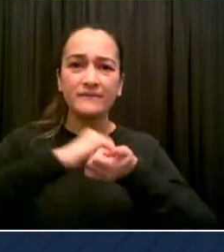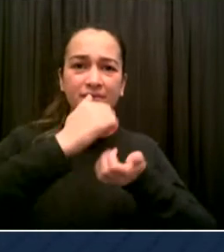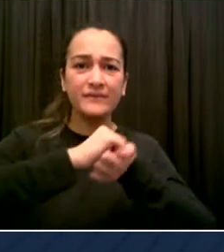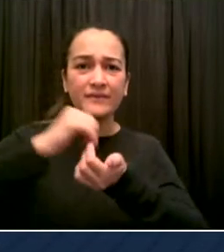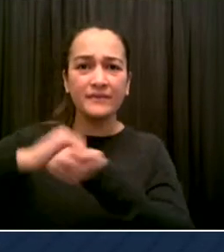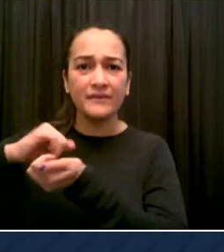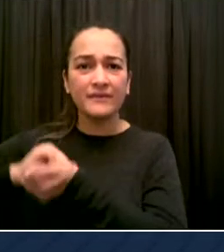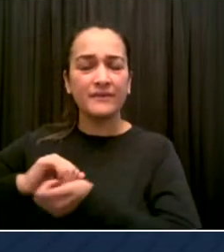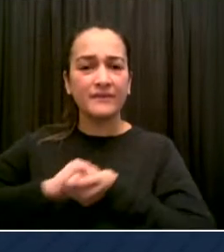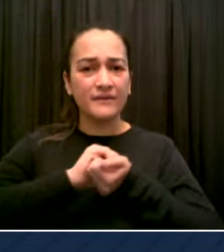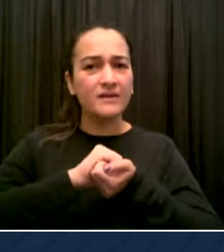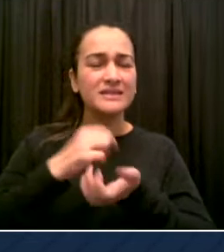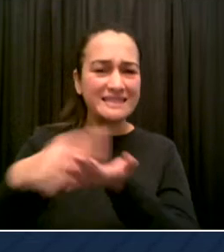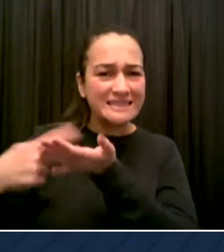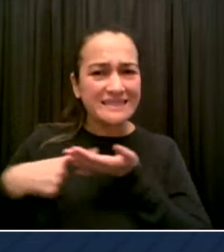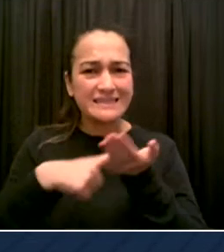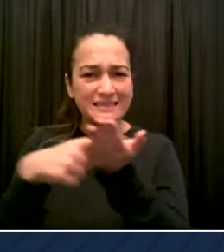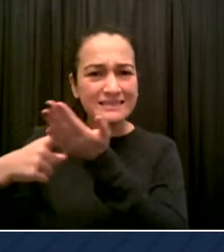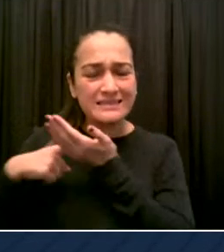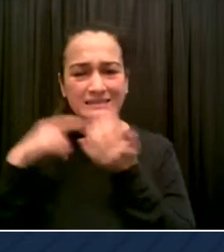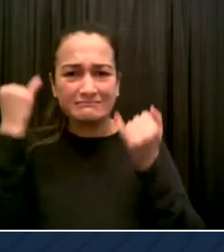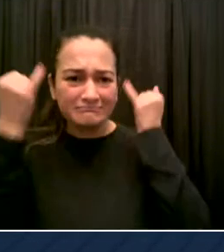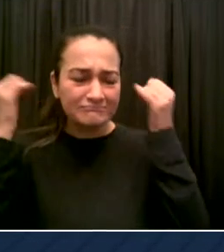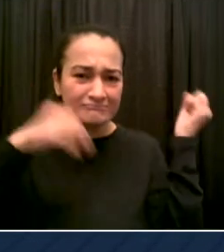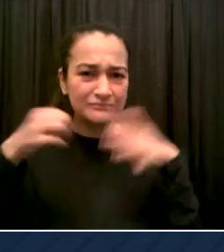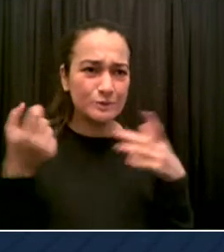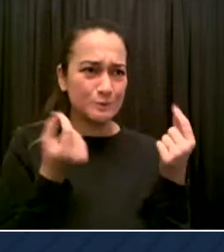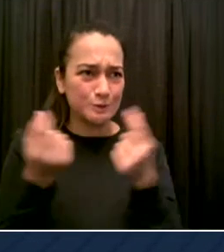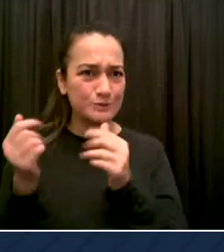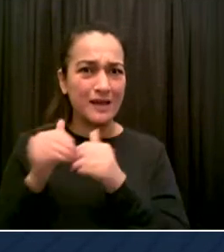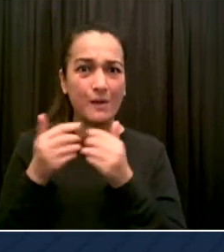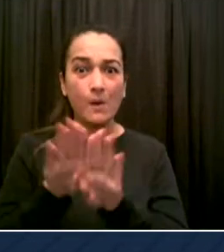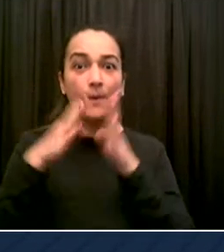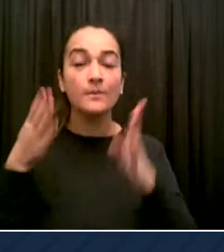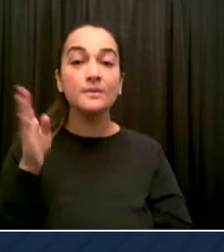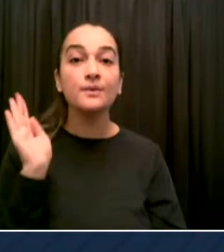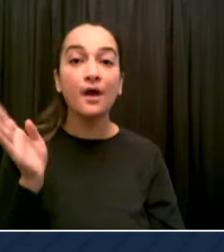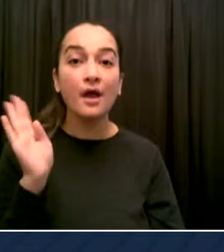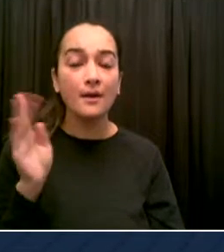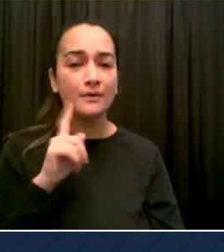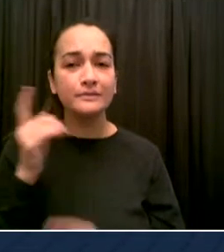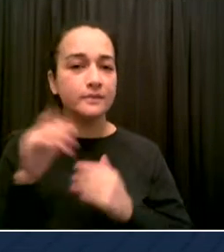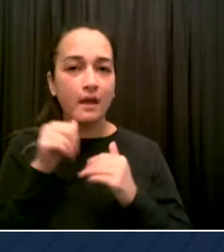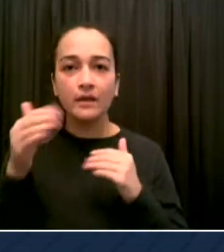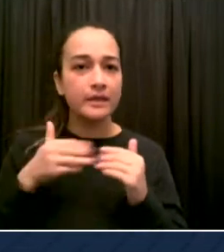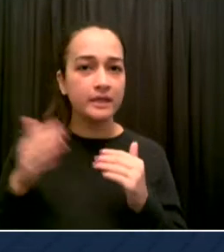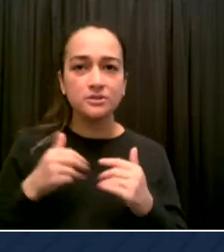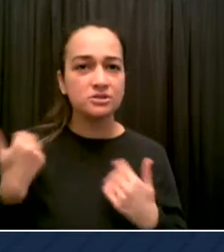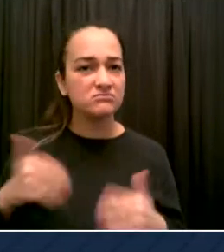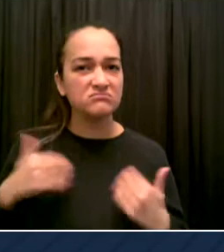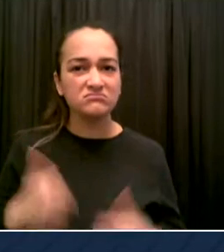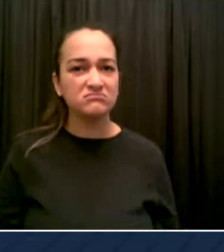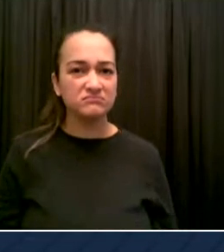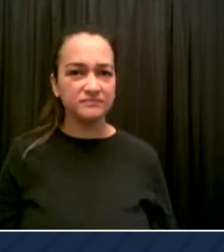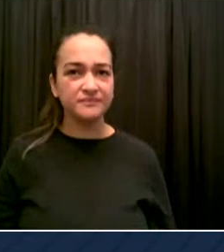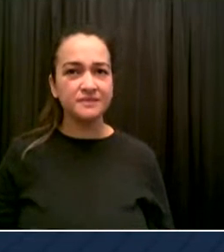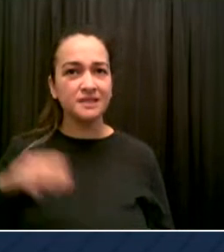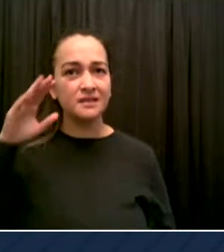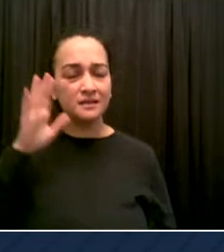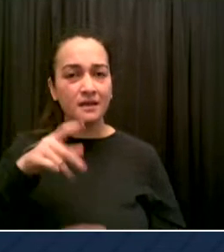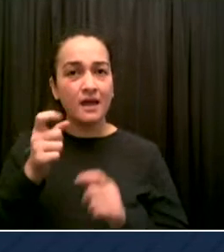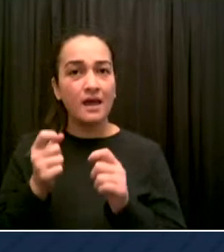IT'S BEEN AN HONOR TO WORK WITH